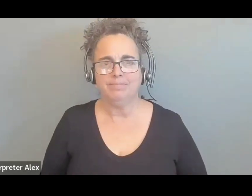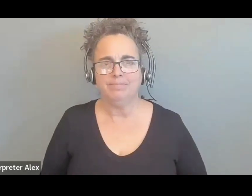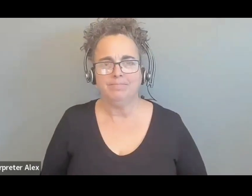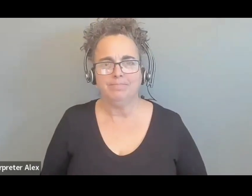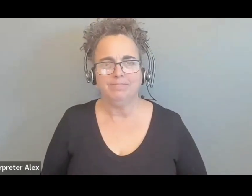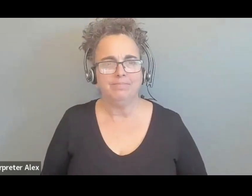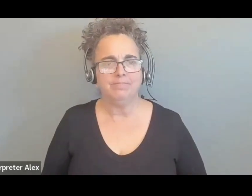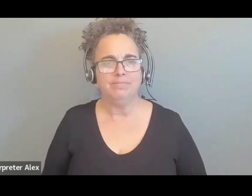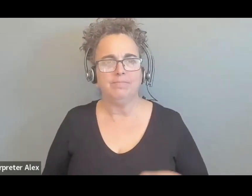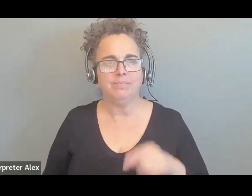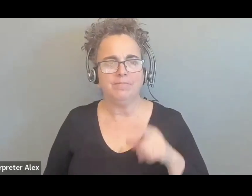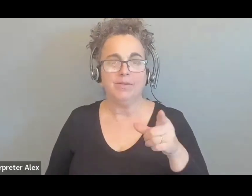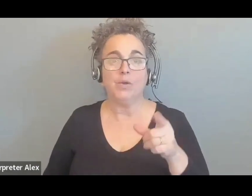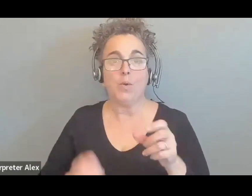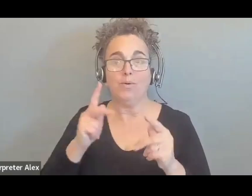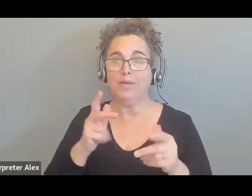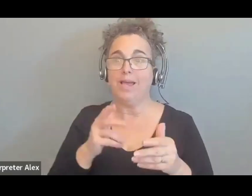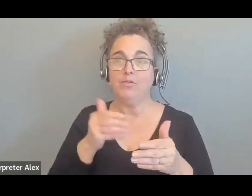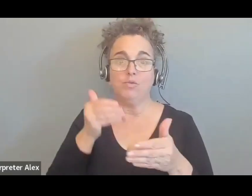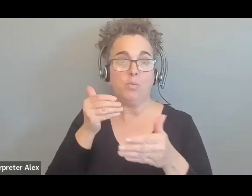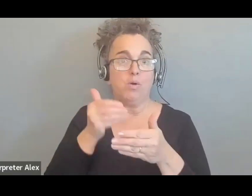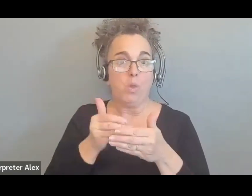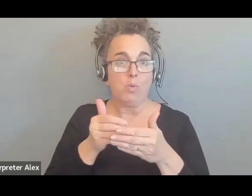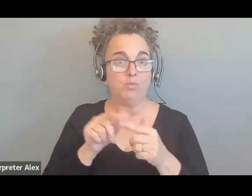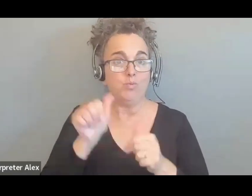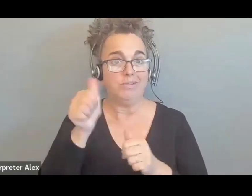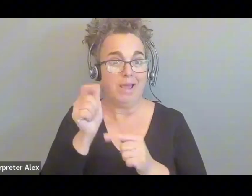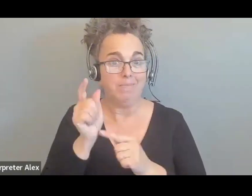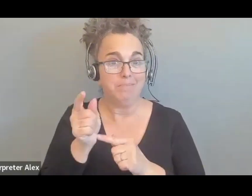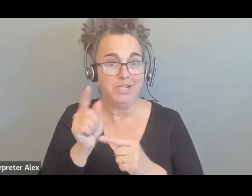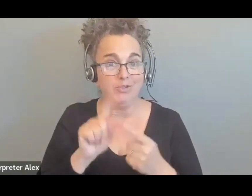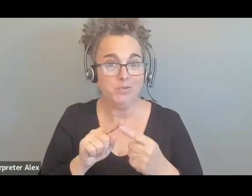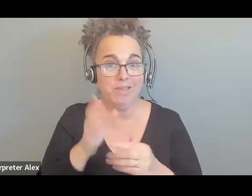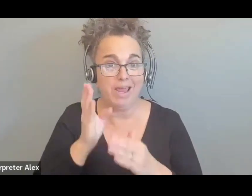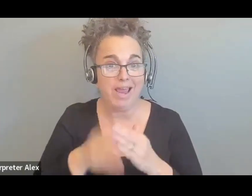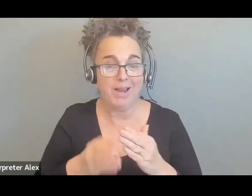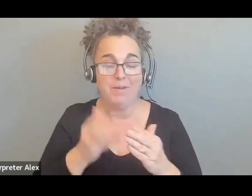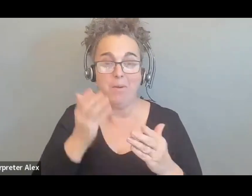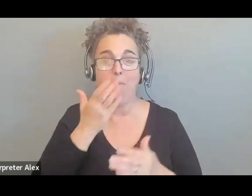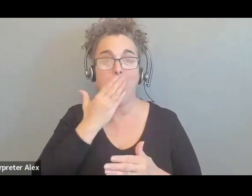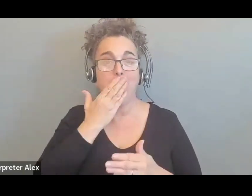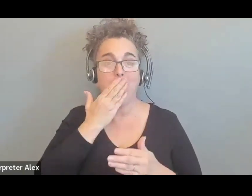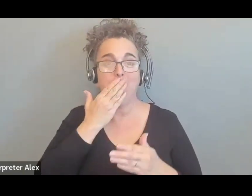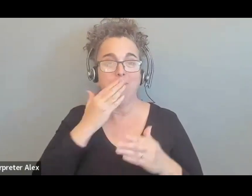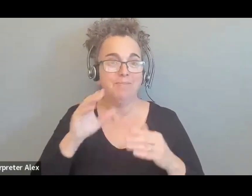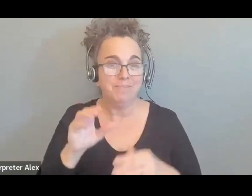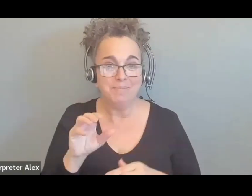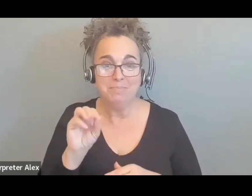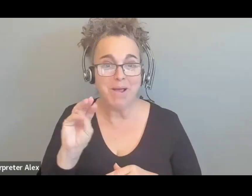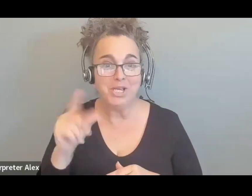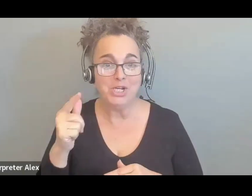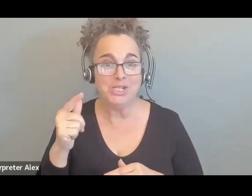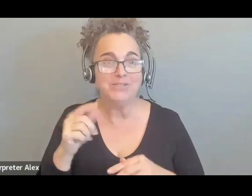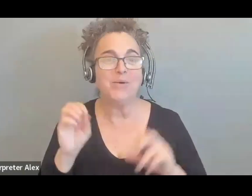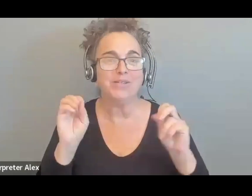So we are approaching 10 minutes to the end. My goodness. Time flies by. I do know